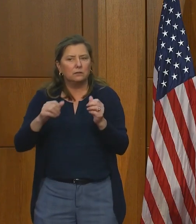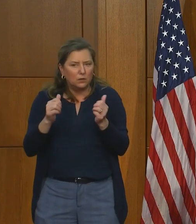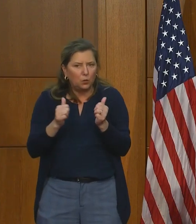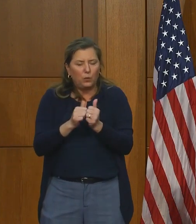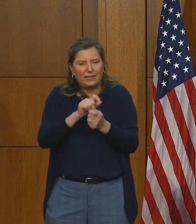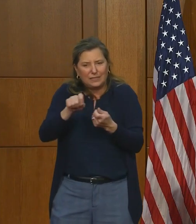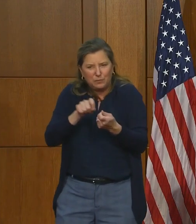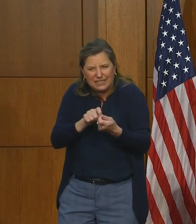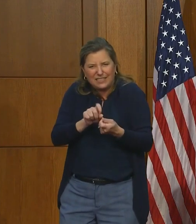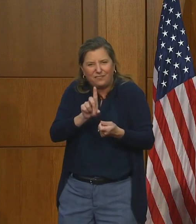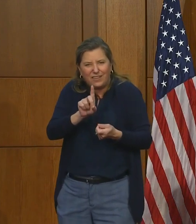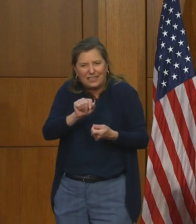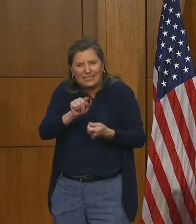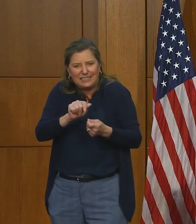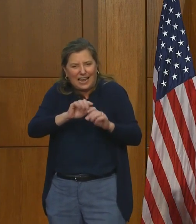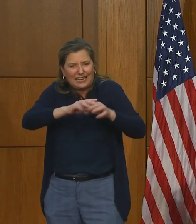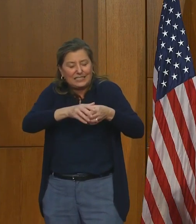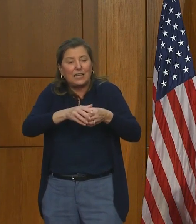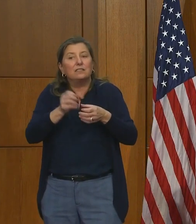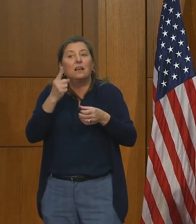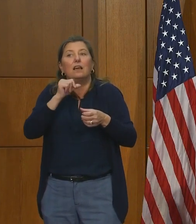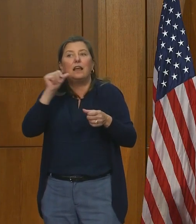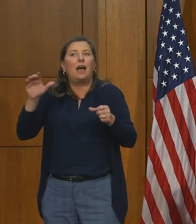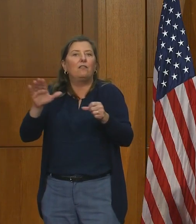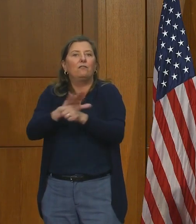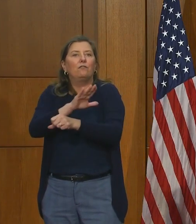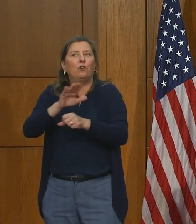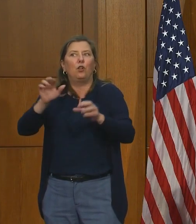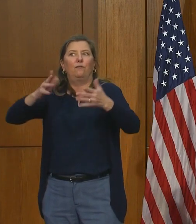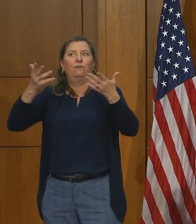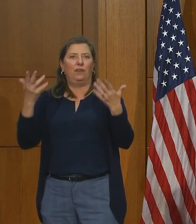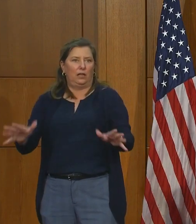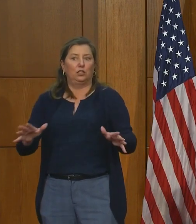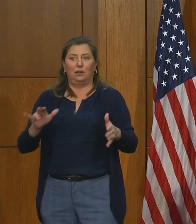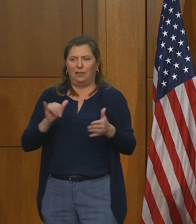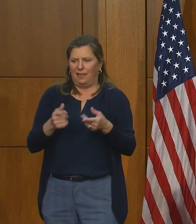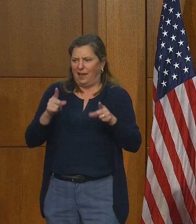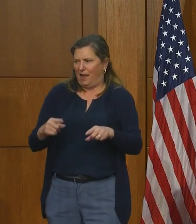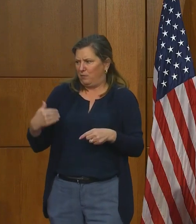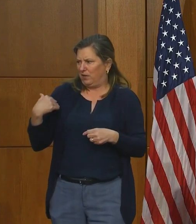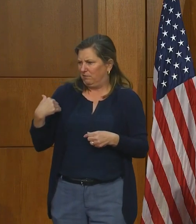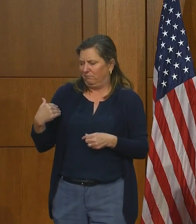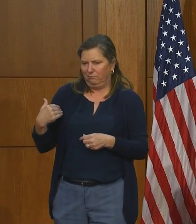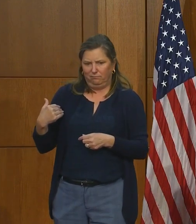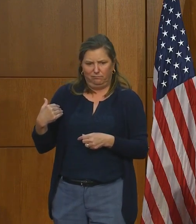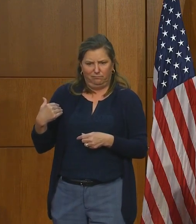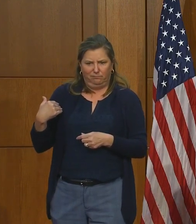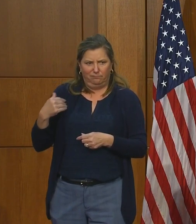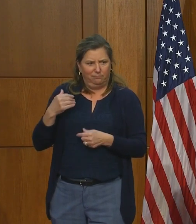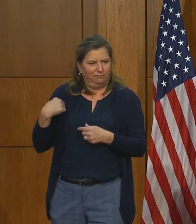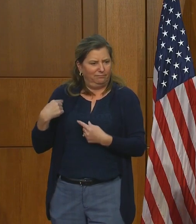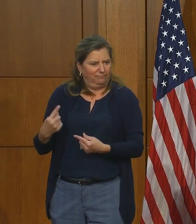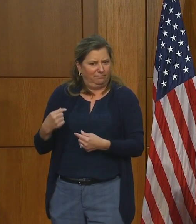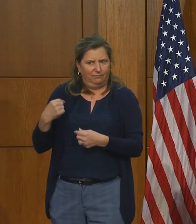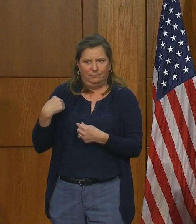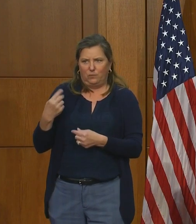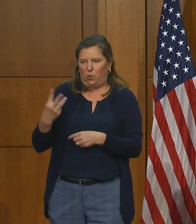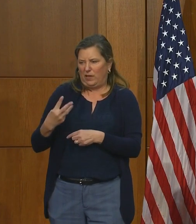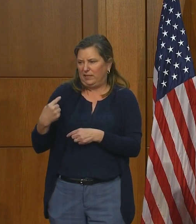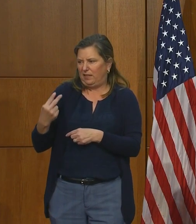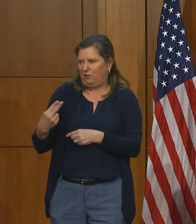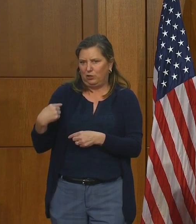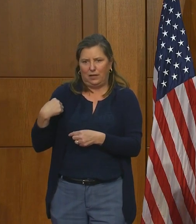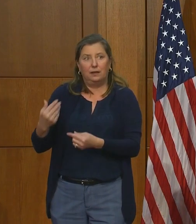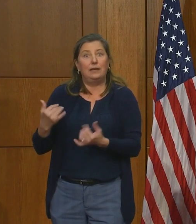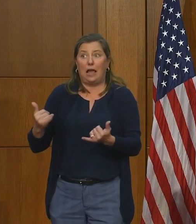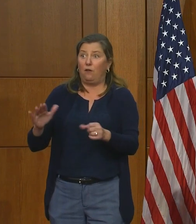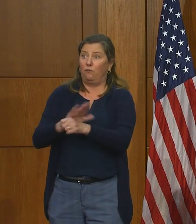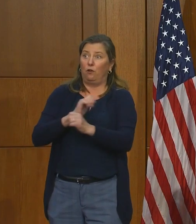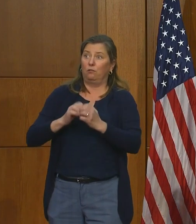CONSIDER IT AS WE AS WE CAN